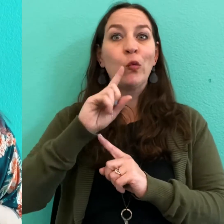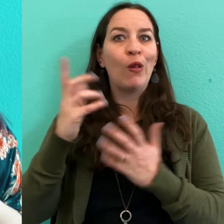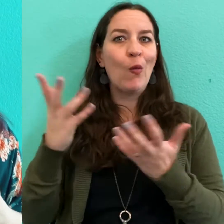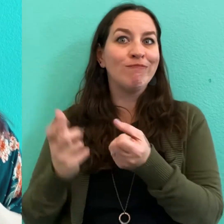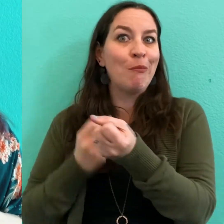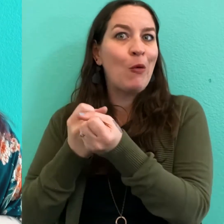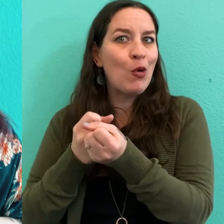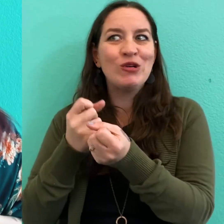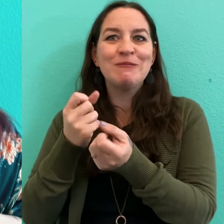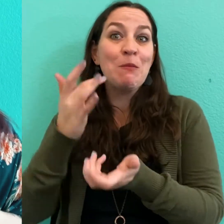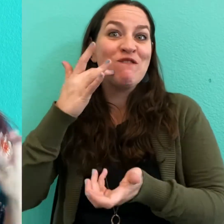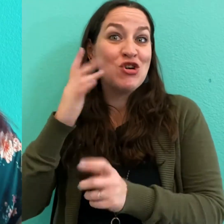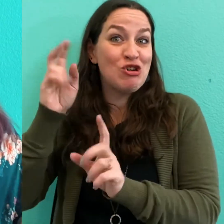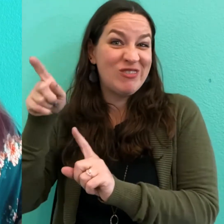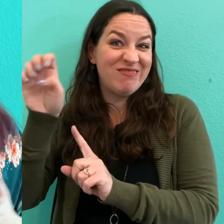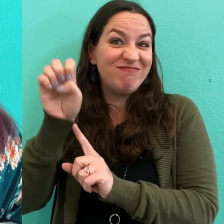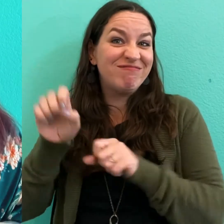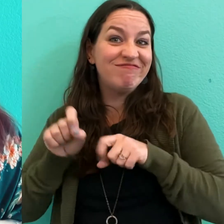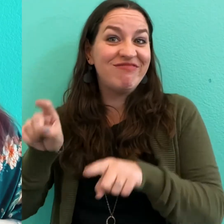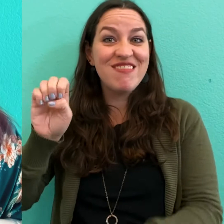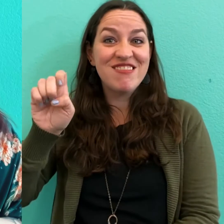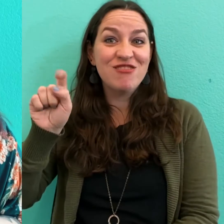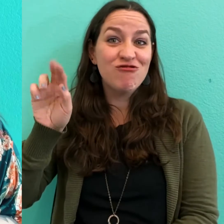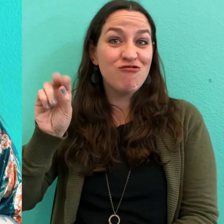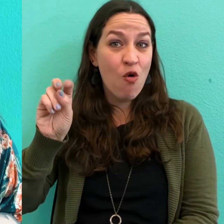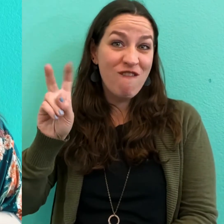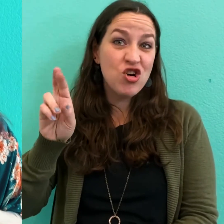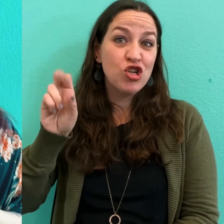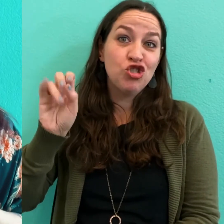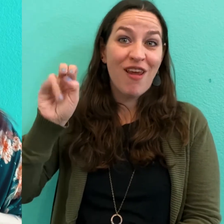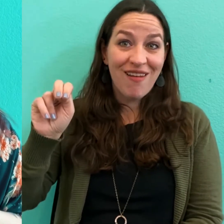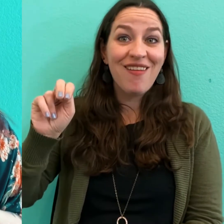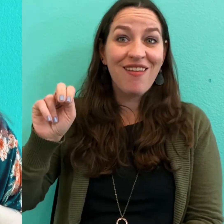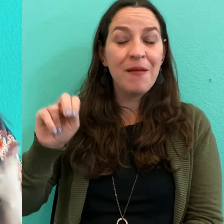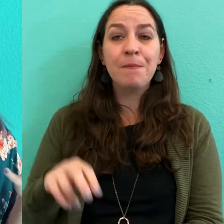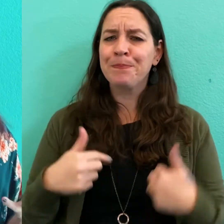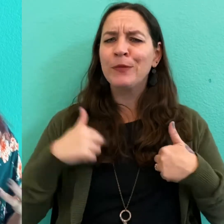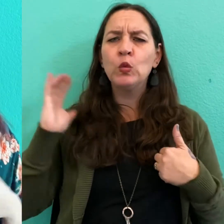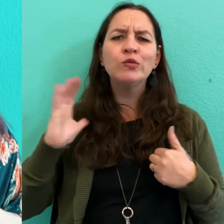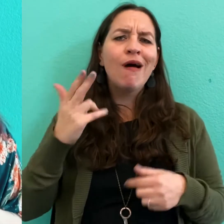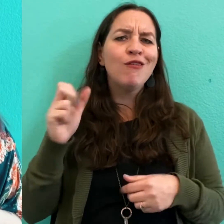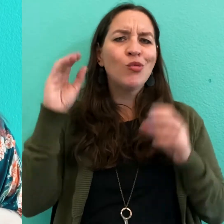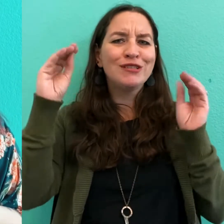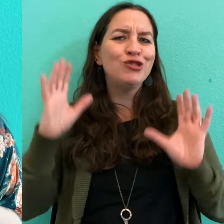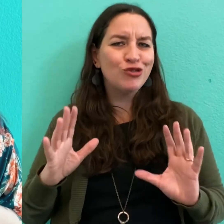So, for example, when I used to be a teacher, I used to be a high school teacher. And one of the things we know from education research is that introverts